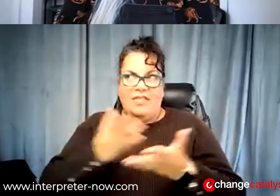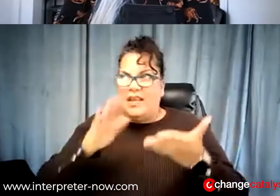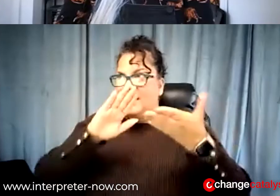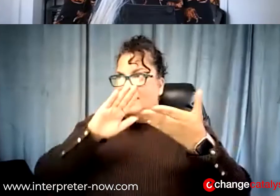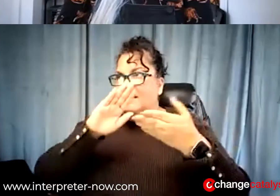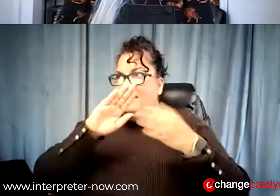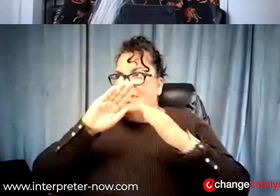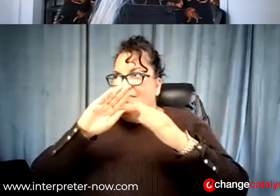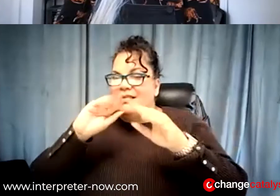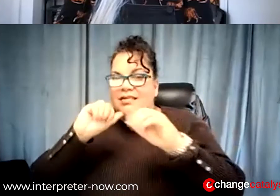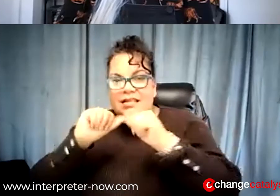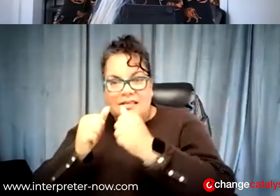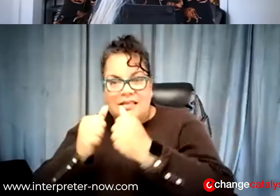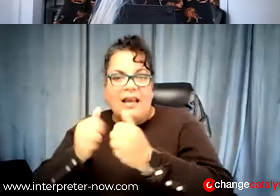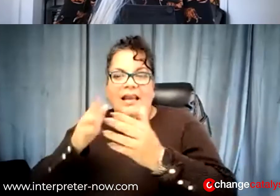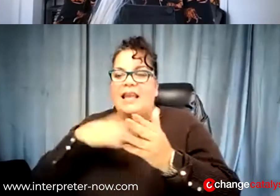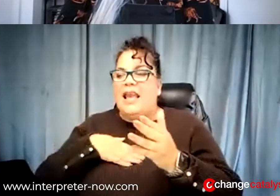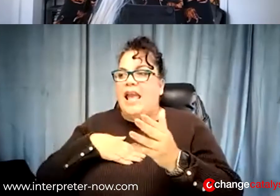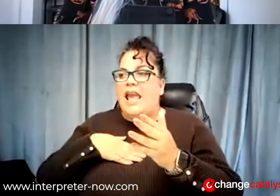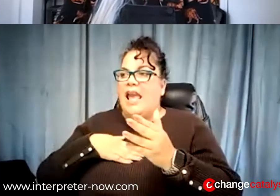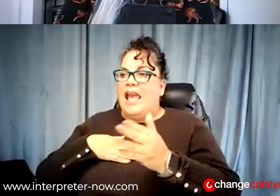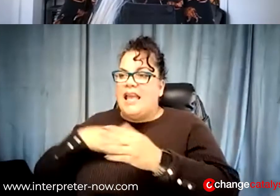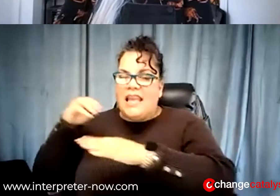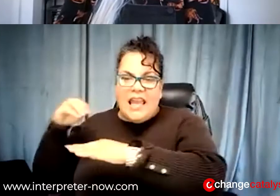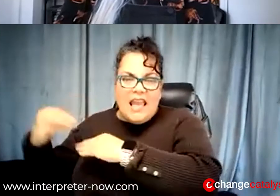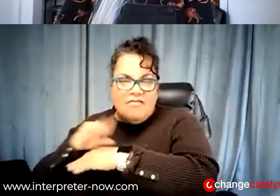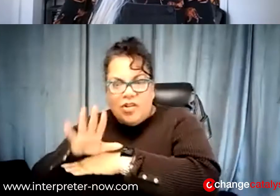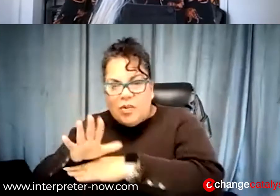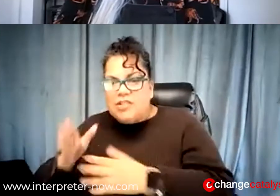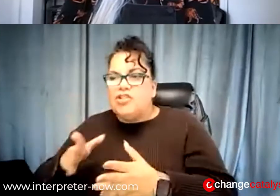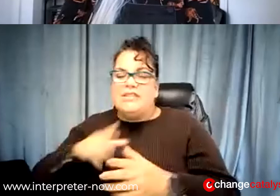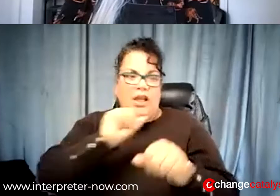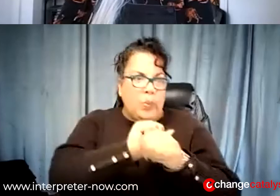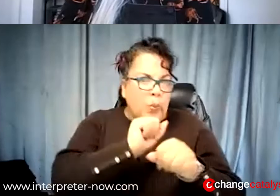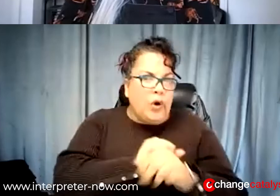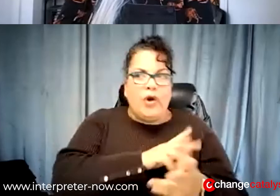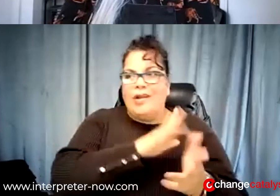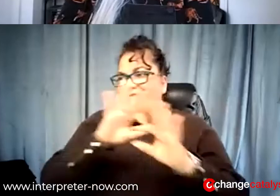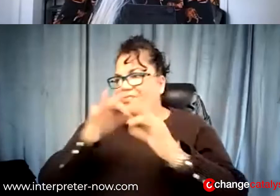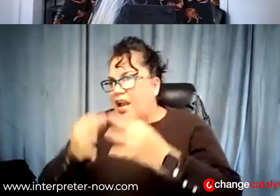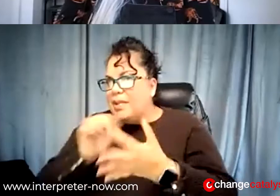to familial influences, and suddenly, like employment, influences are all over the place.